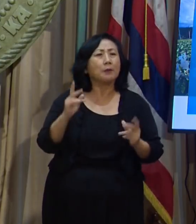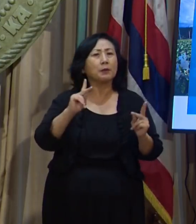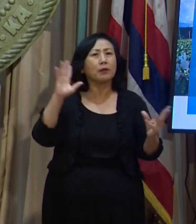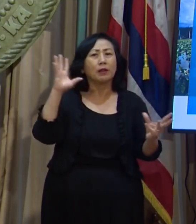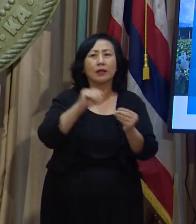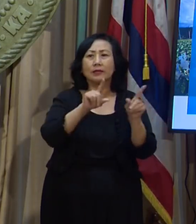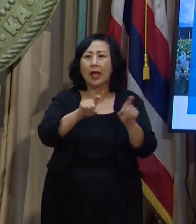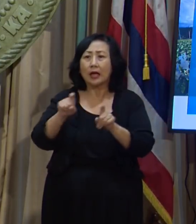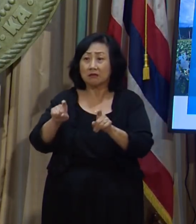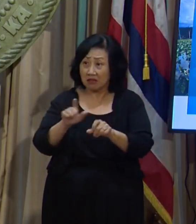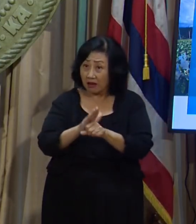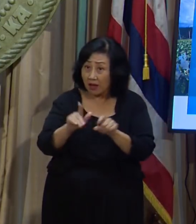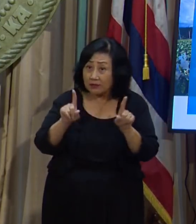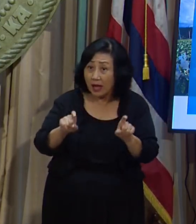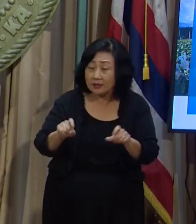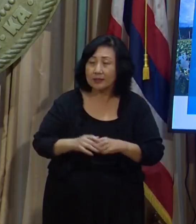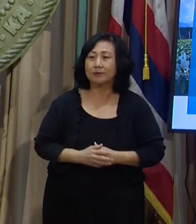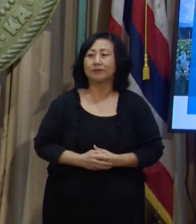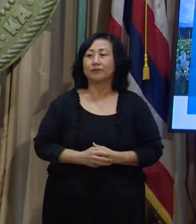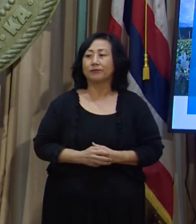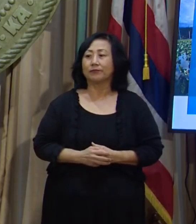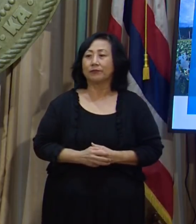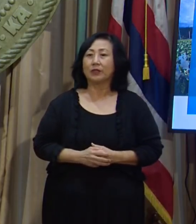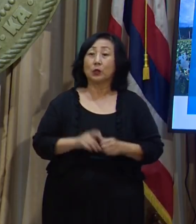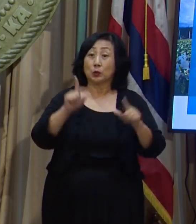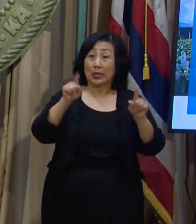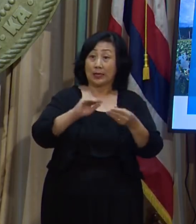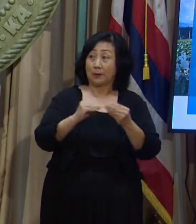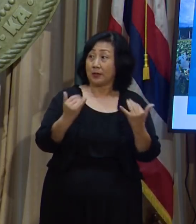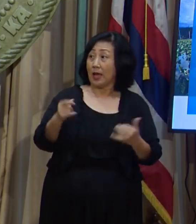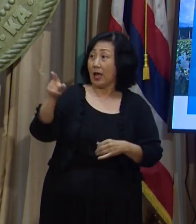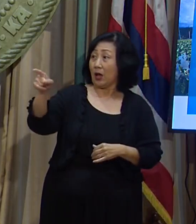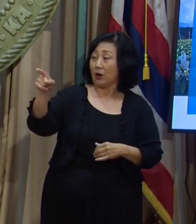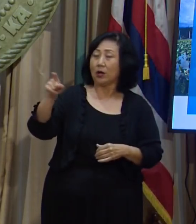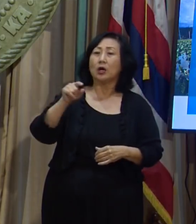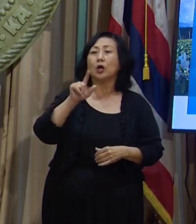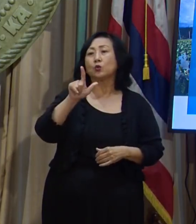VERY INCREDIBLE. YOU ALSO HAVE OFTEN ASKED HOW MANY PEOPLE WE ARE TESTING, ARE